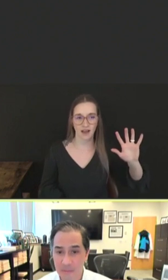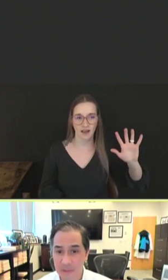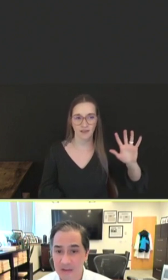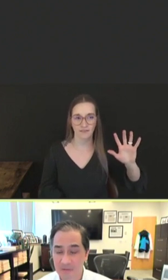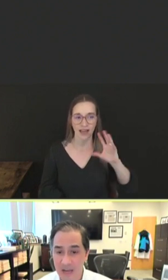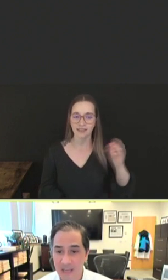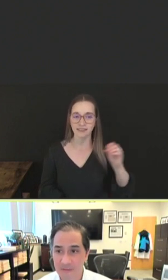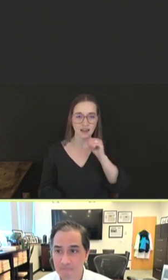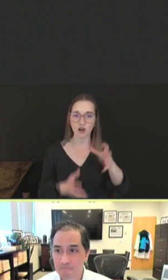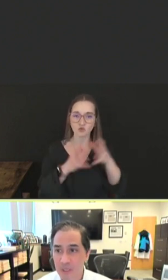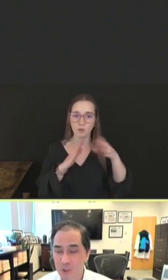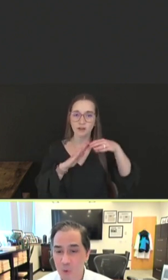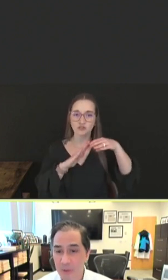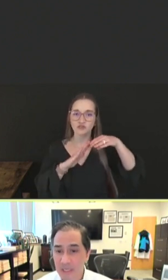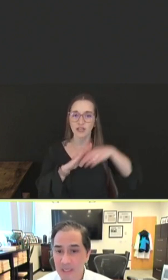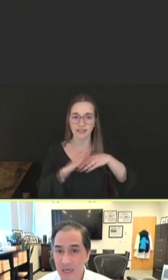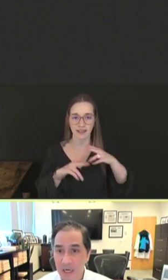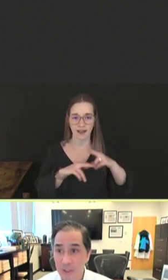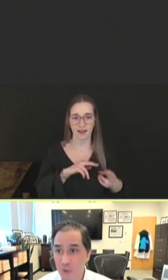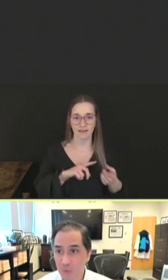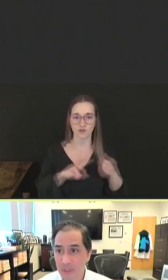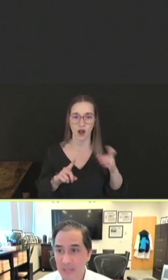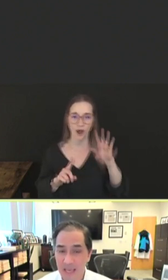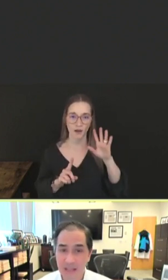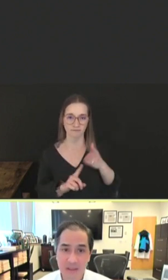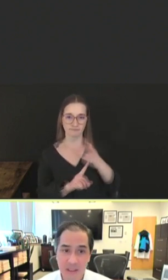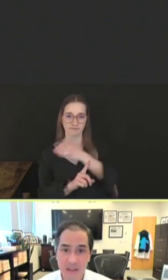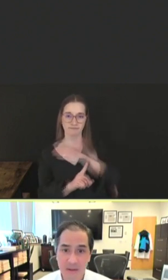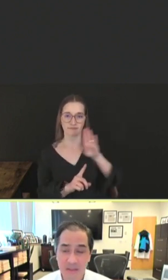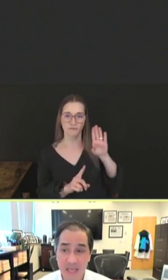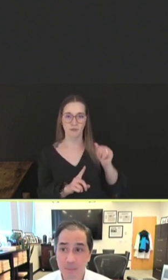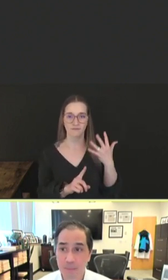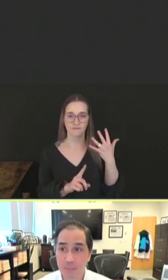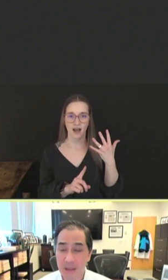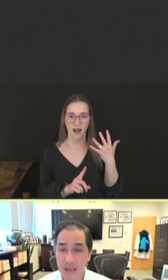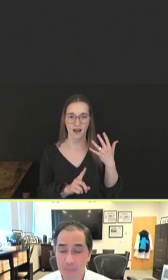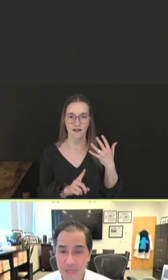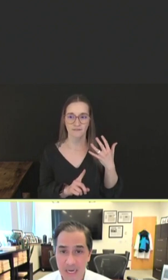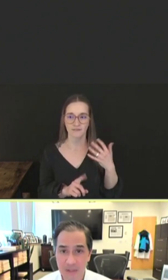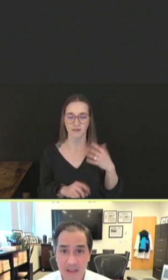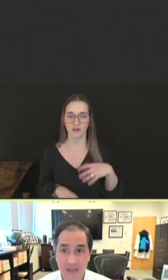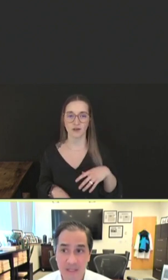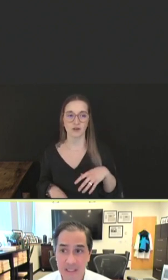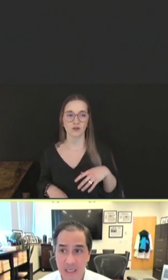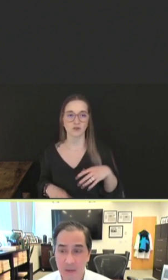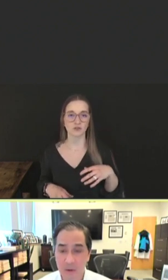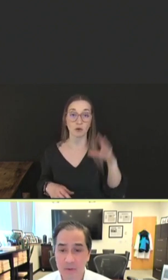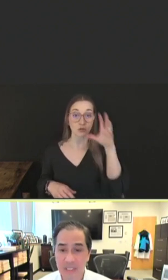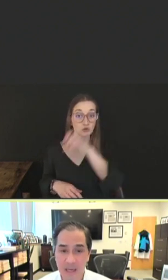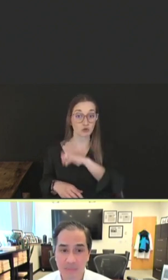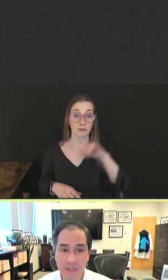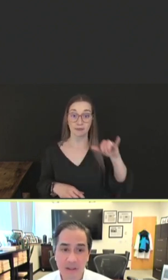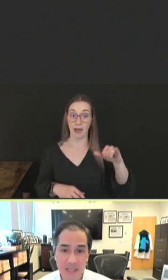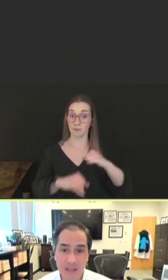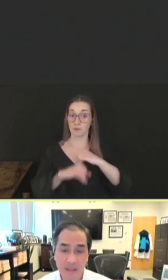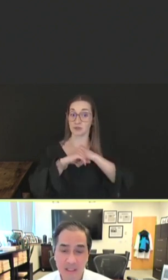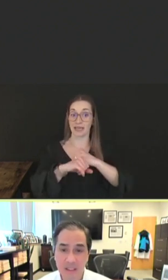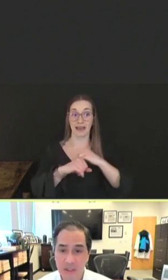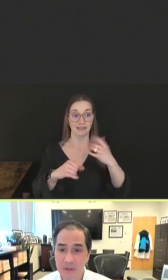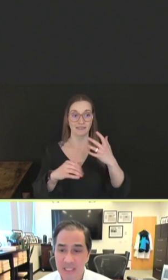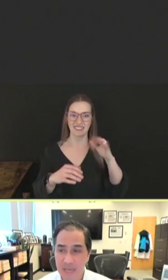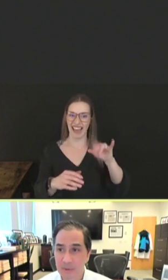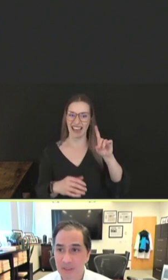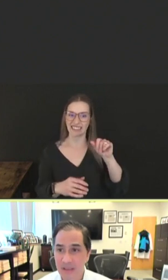BA5. So assuming that protective efficacy data holds up, then it's another example of